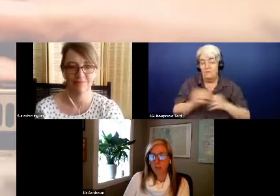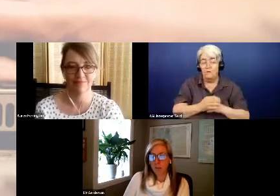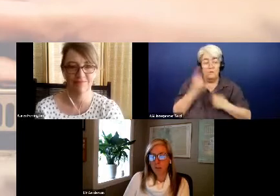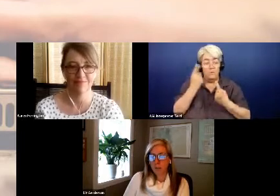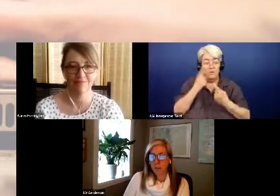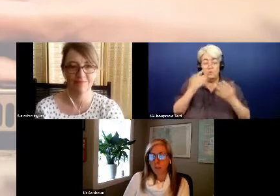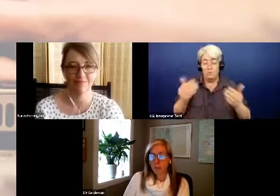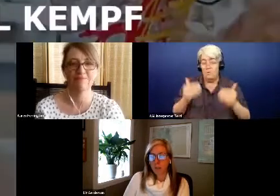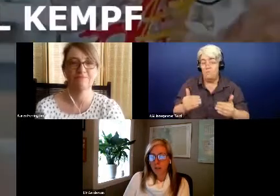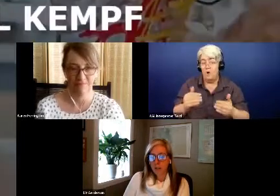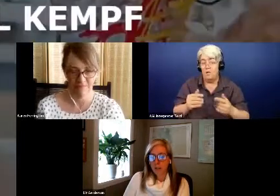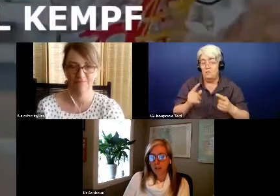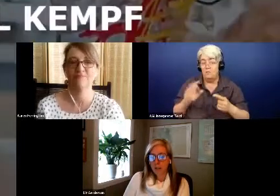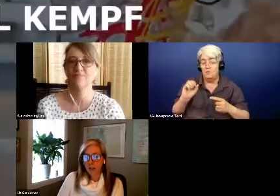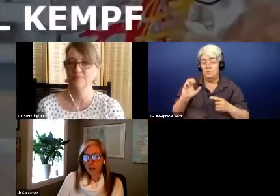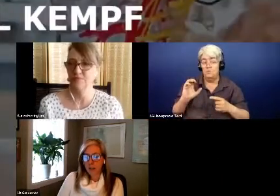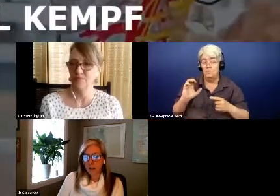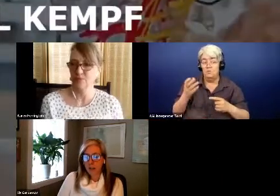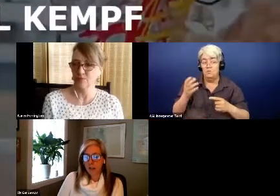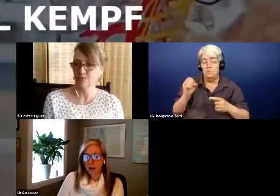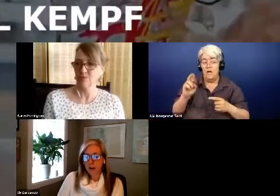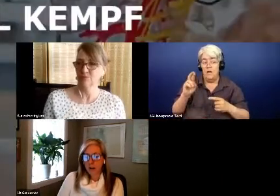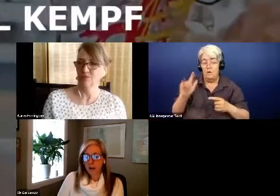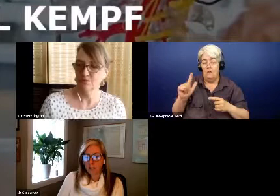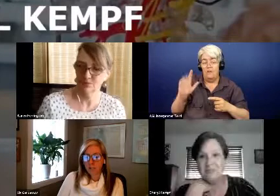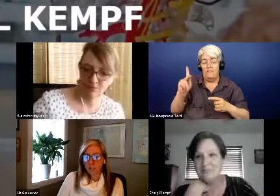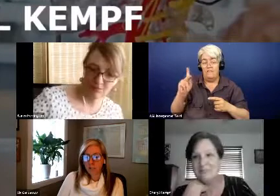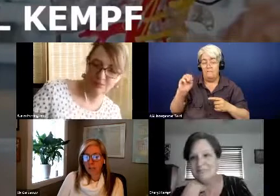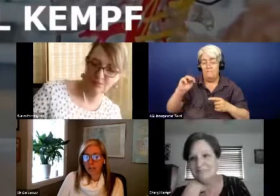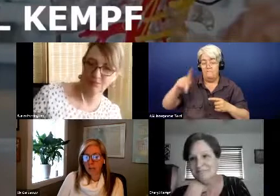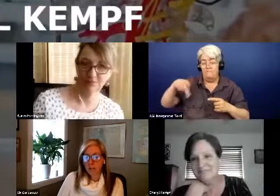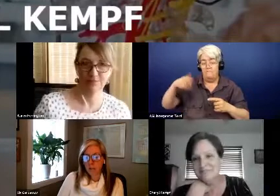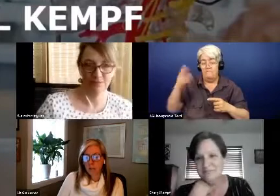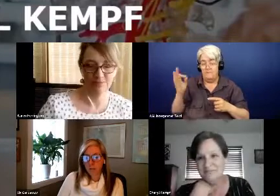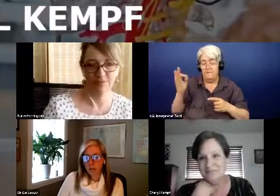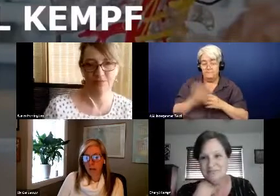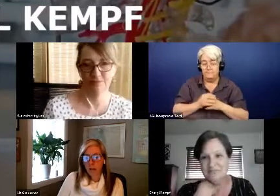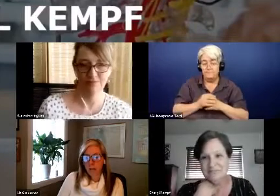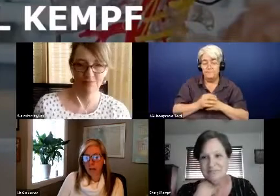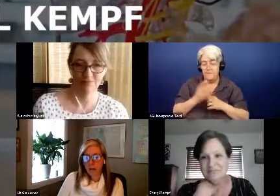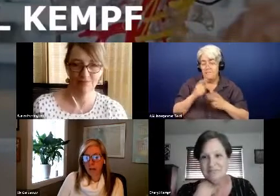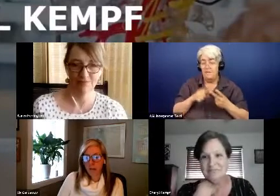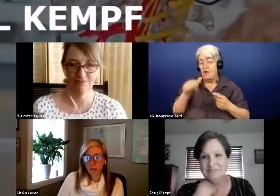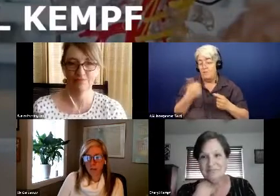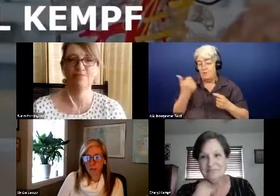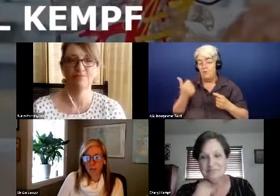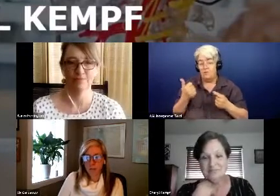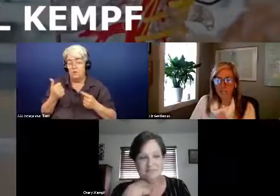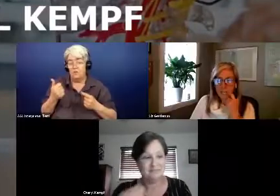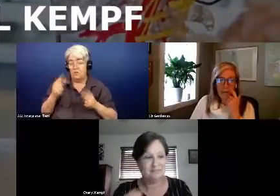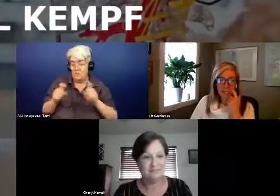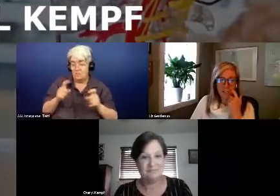If there are additional questions, we'll have 15 or so minutes at the end to have a further